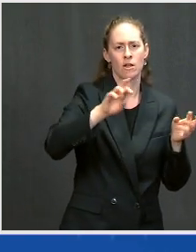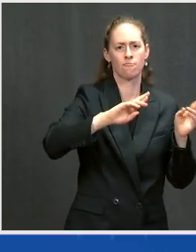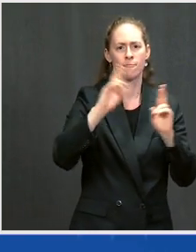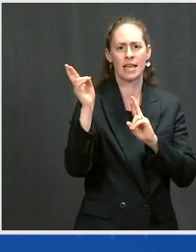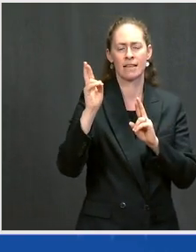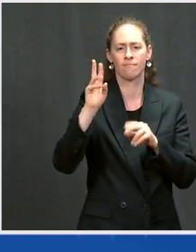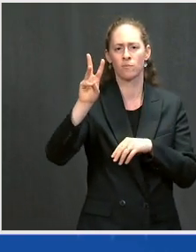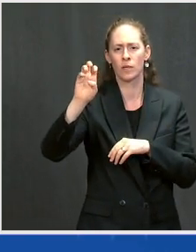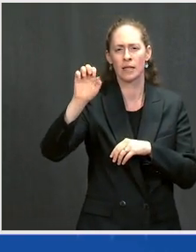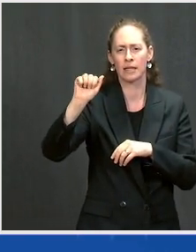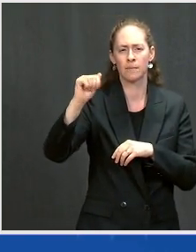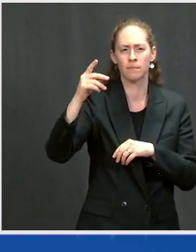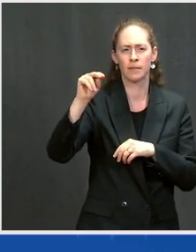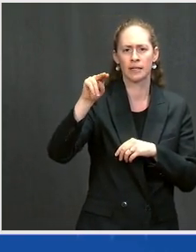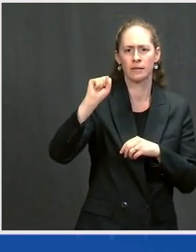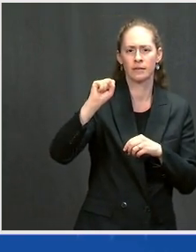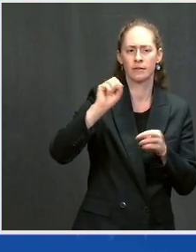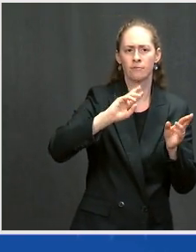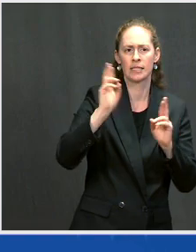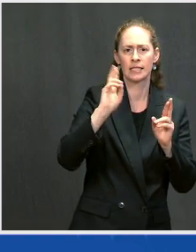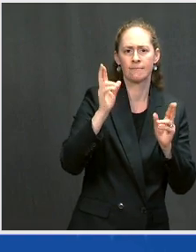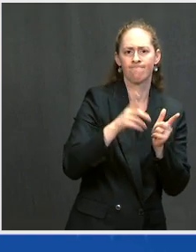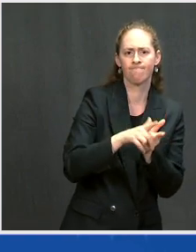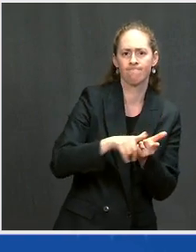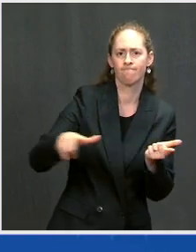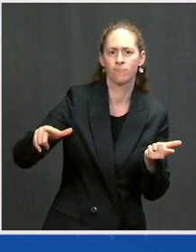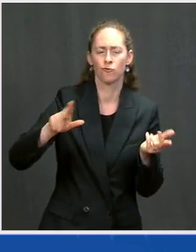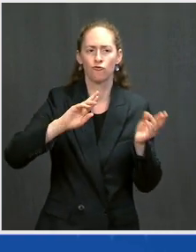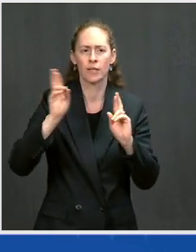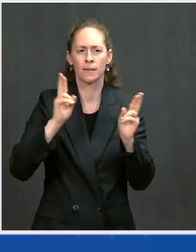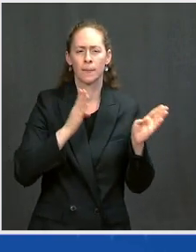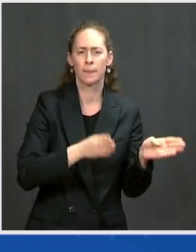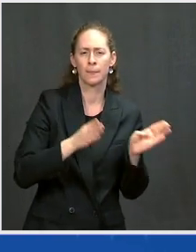to load up the ammunition and grenades, the basics.